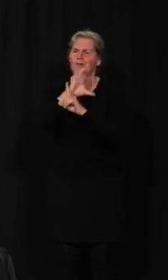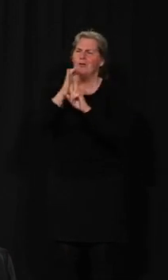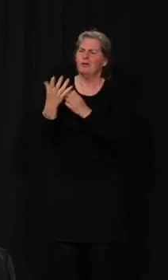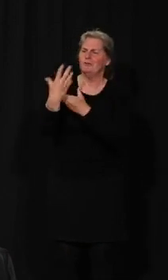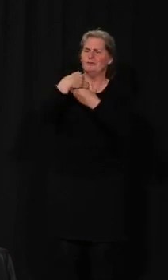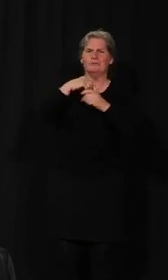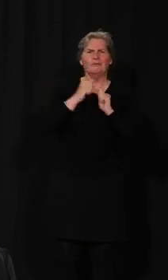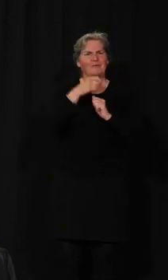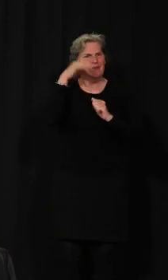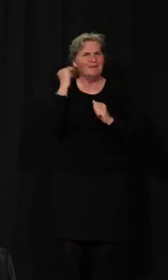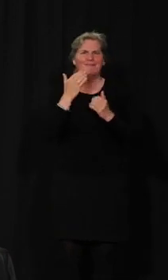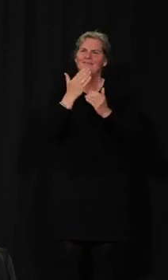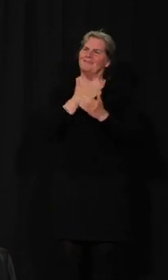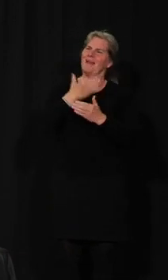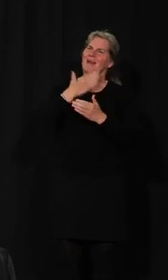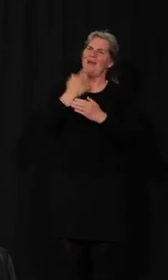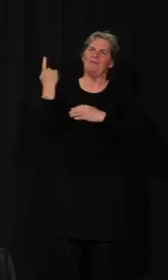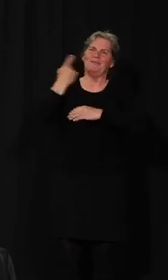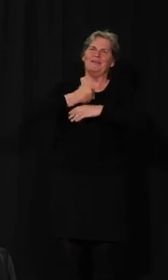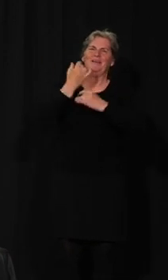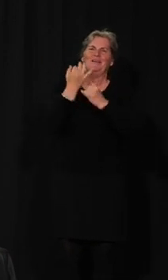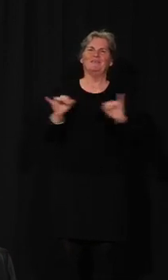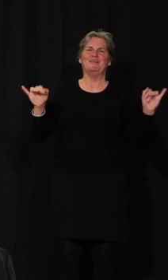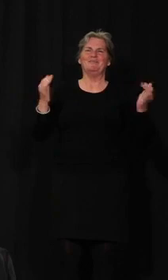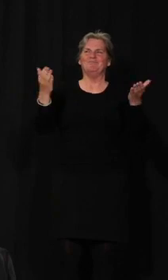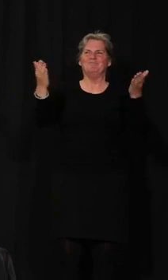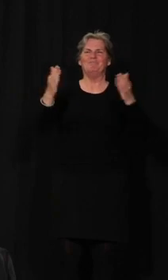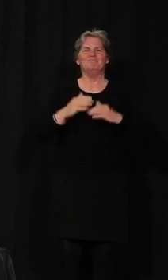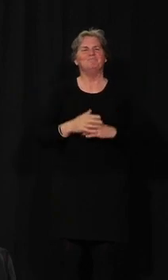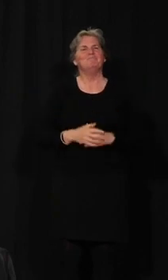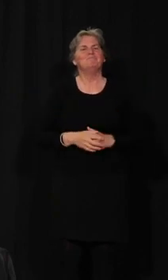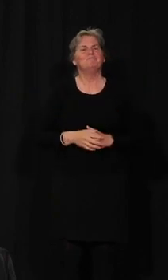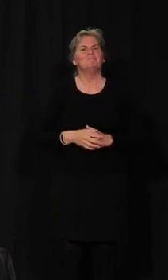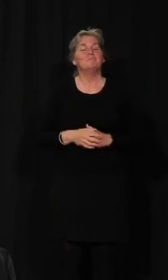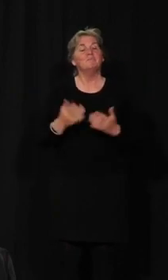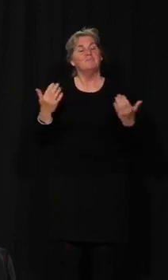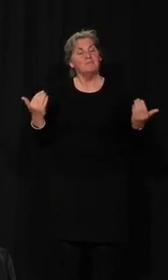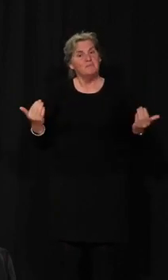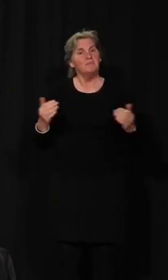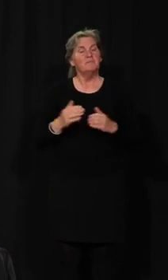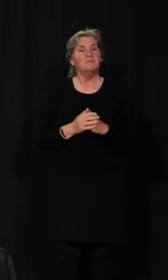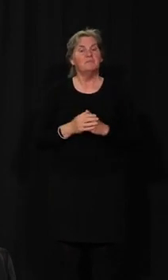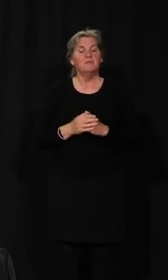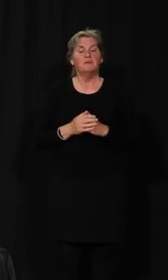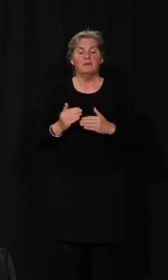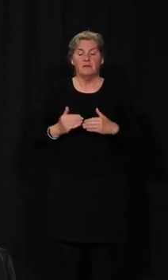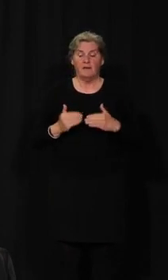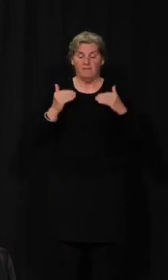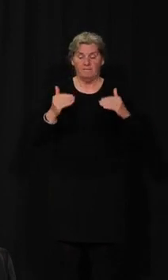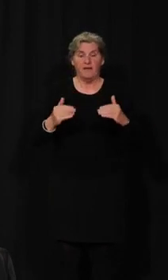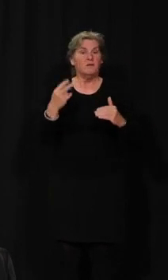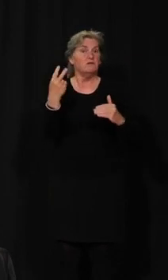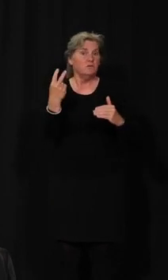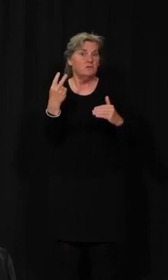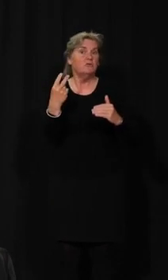Happy day of freedom. As we continue to move through e second phase of our path forwar,